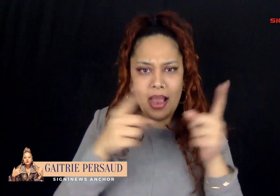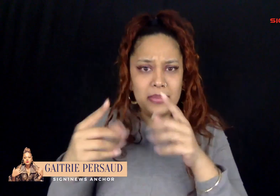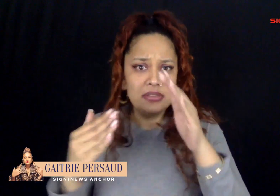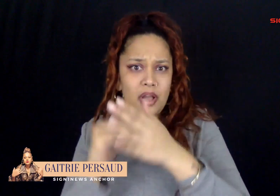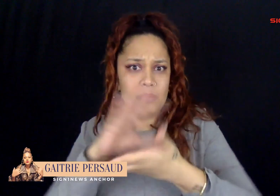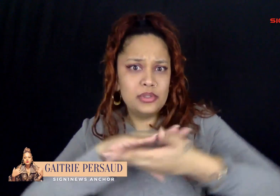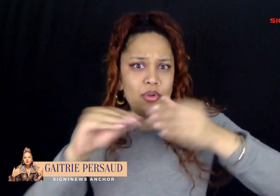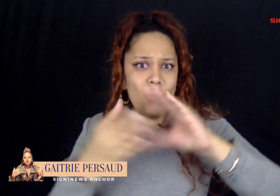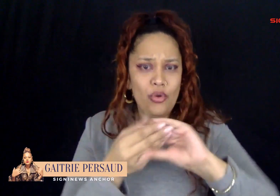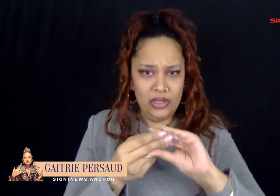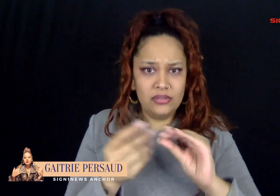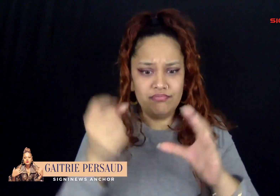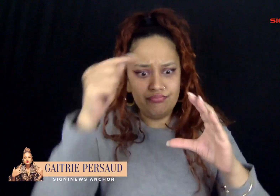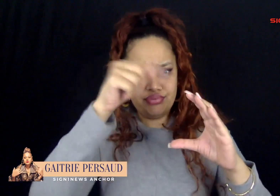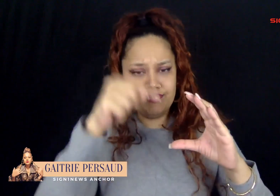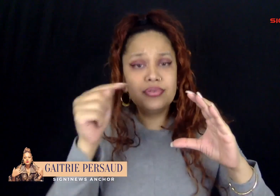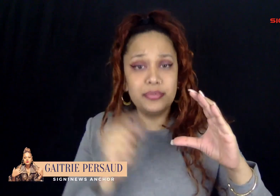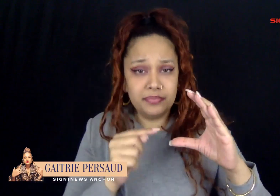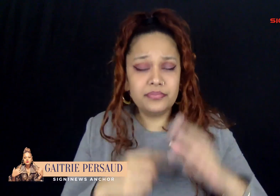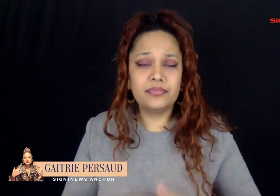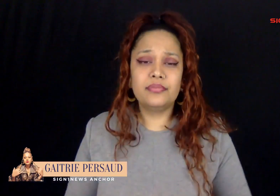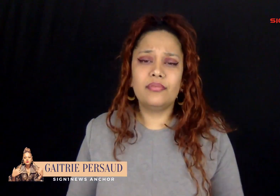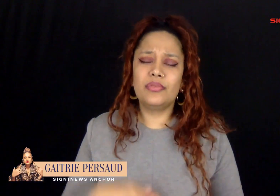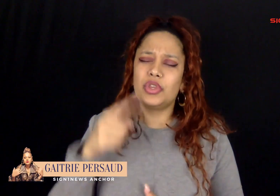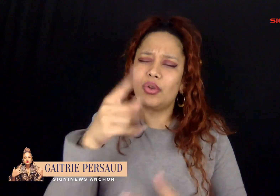here's a quick look at the top trending stories making headlines today